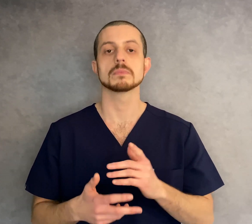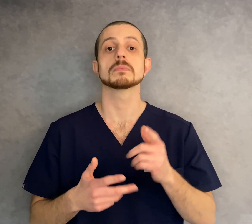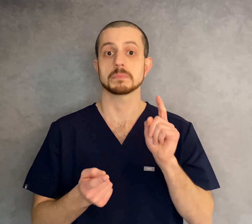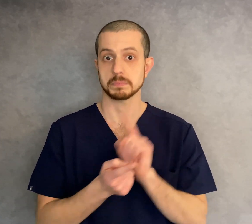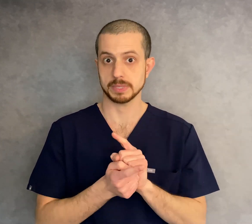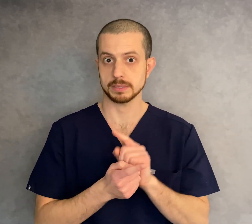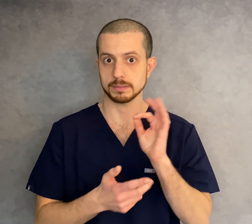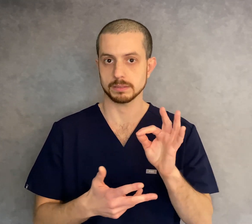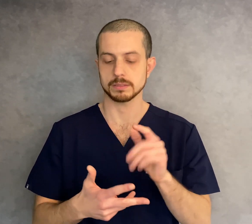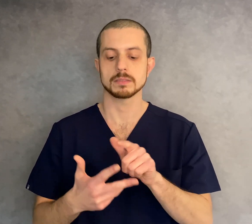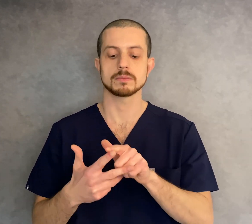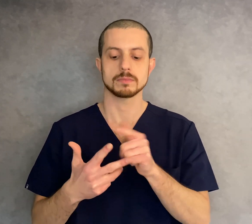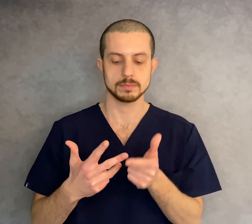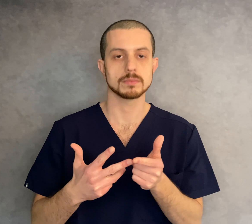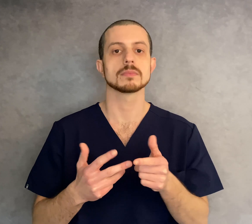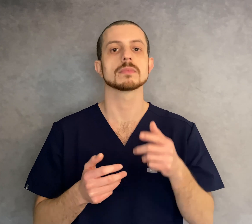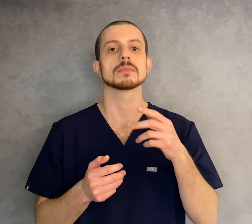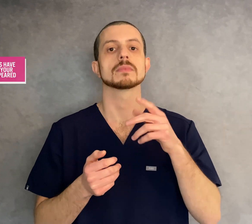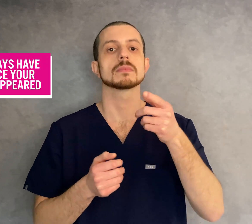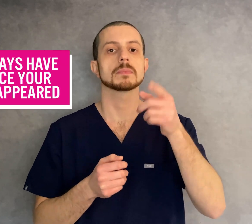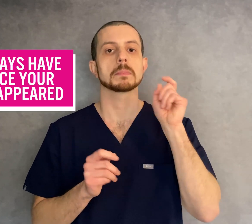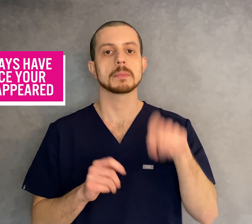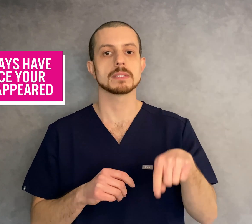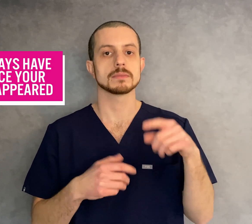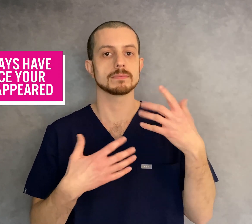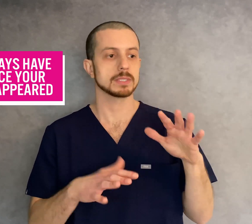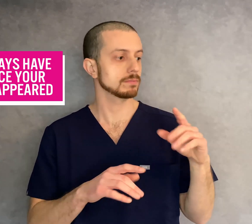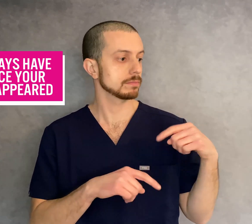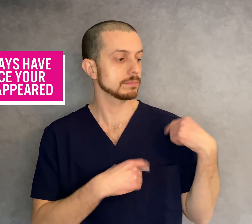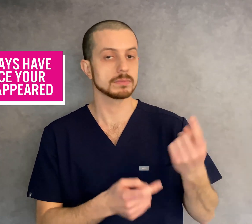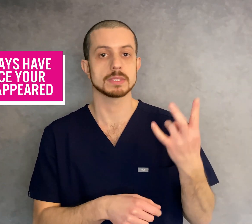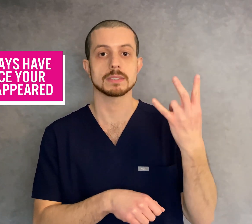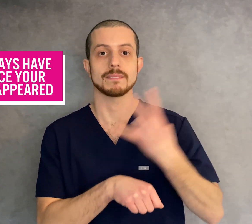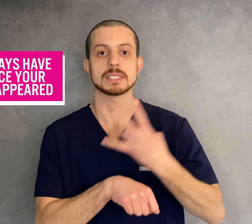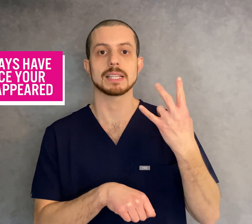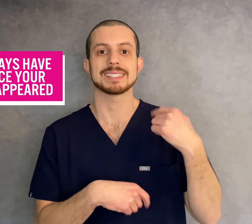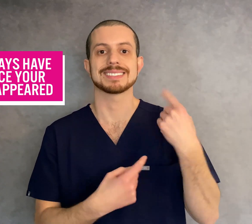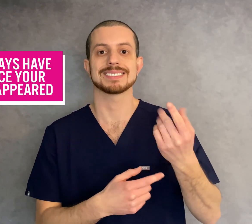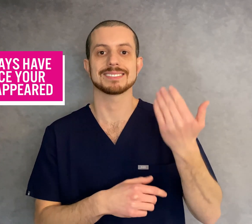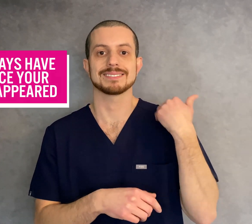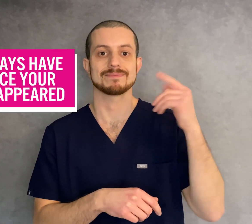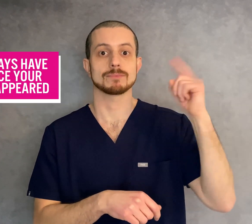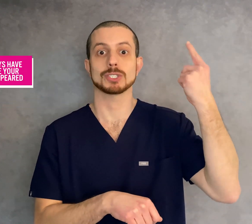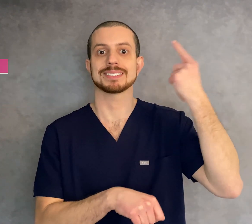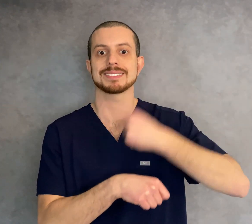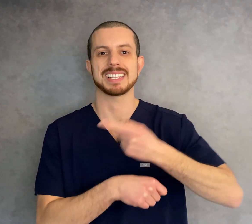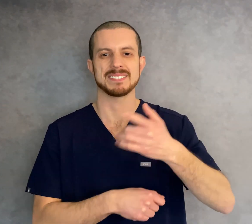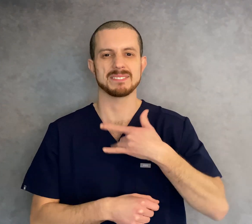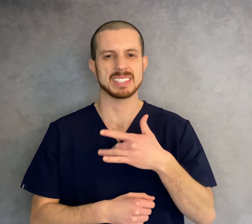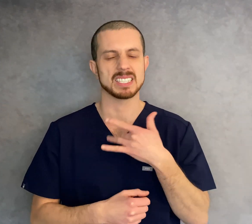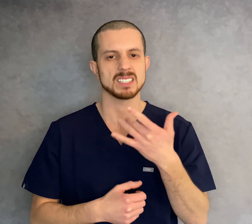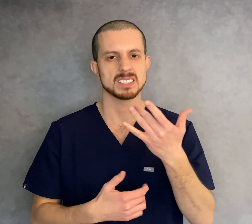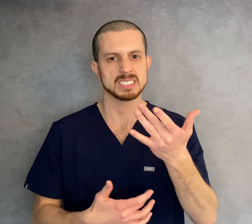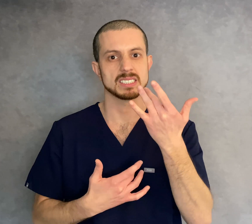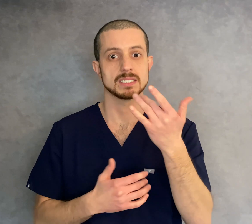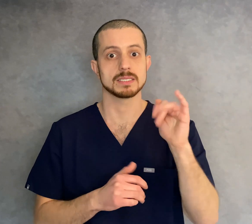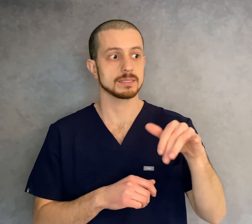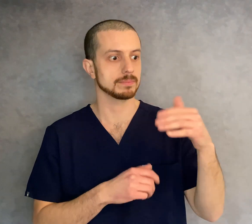resolved. If you meet that criterion, then (3) it must also be at least 7 days since the first day you felt sick.